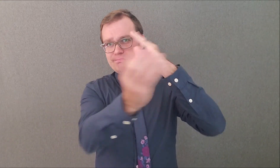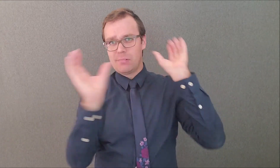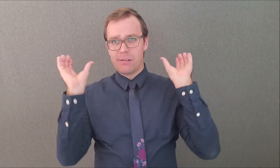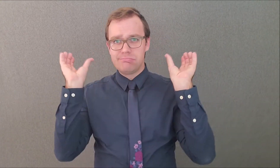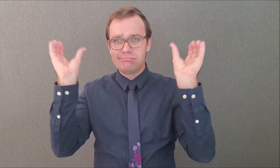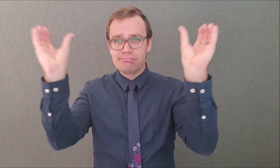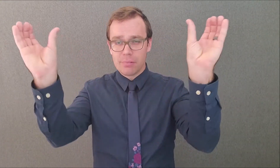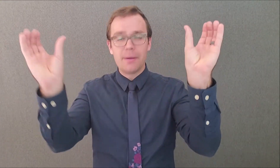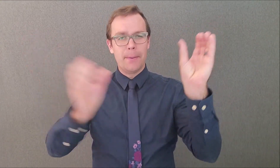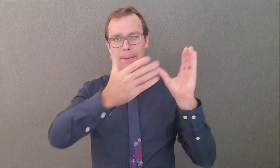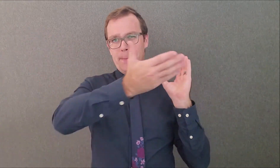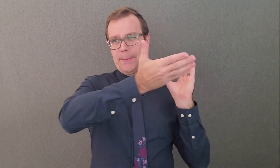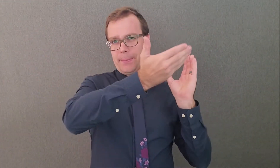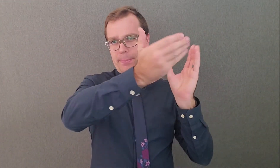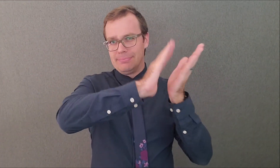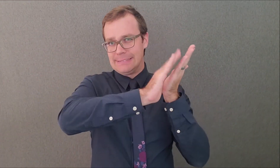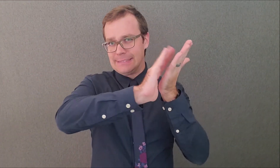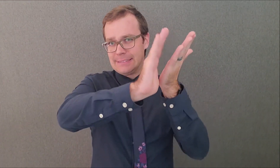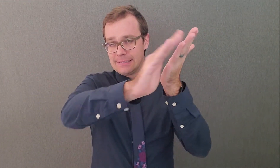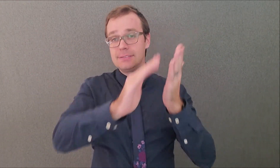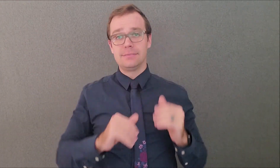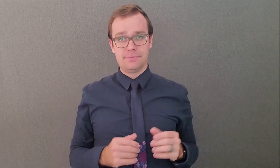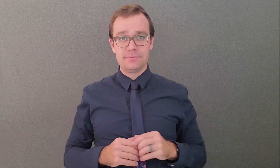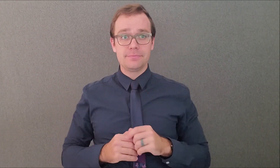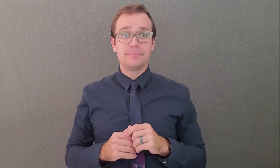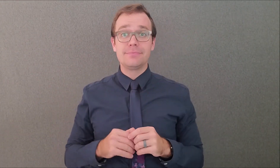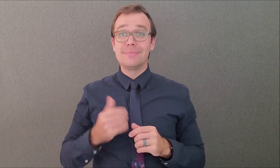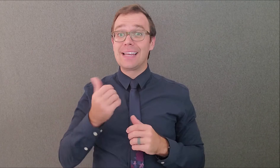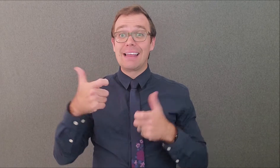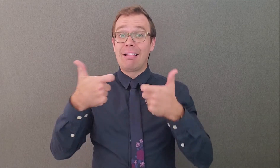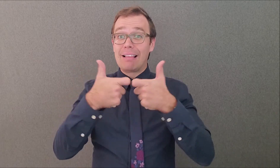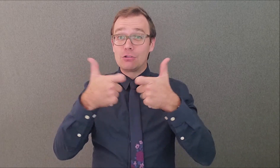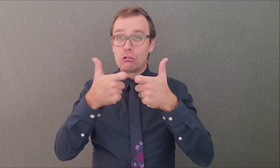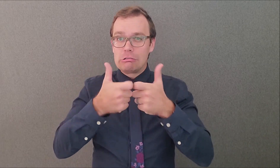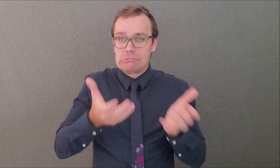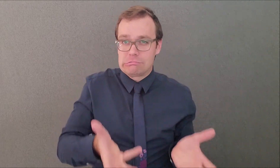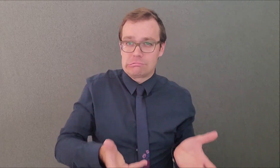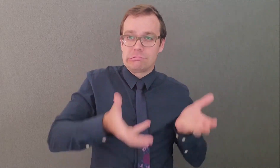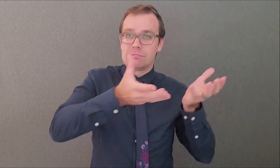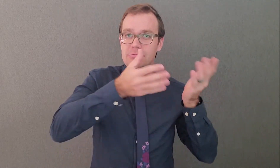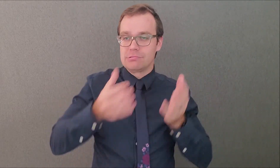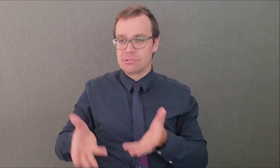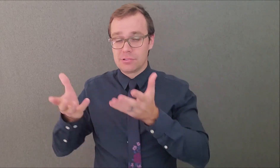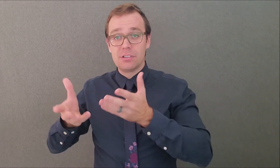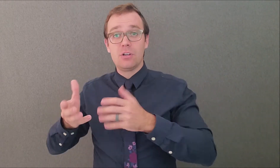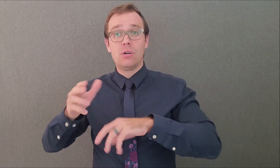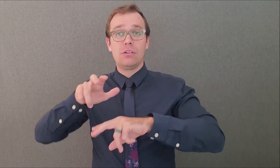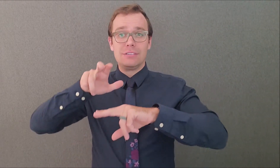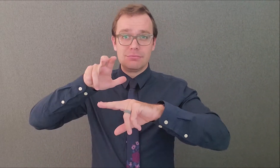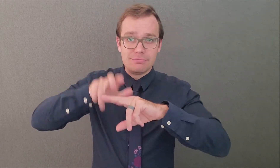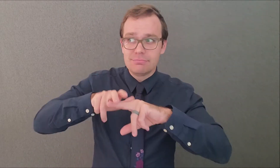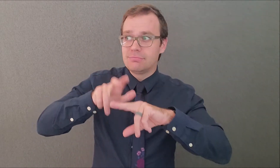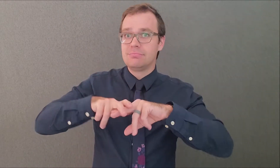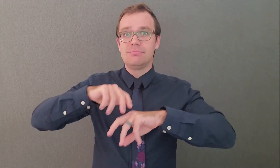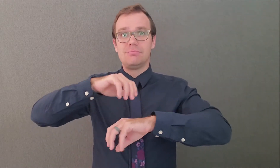anchor any fuel tanks, raise electrical components, and move furniture, valuables,